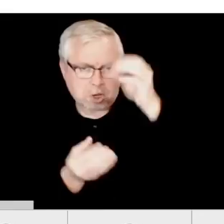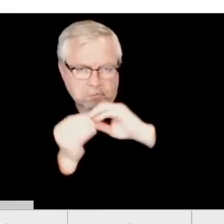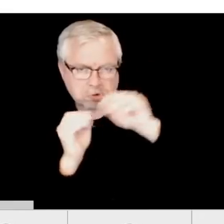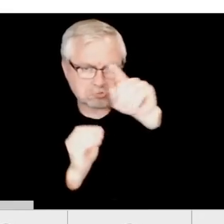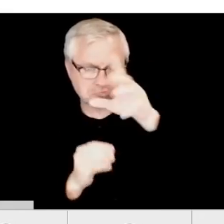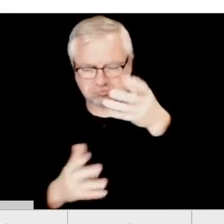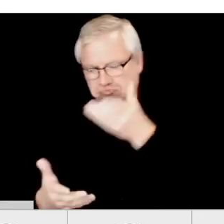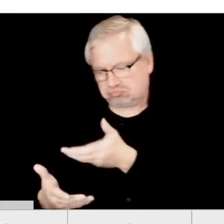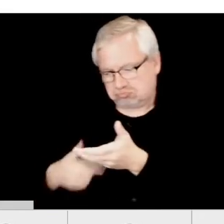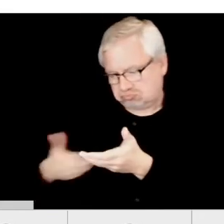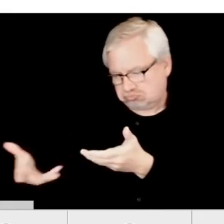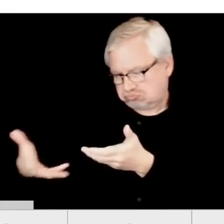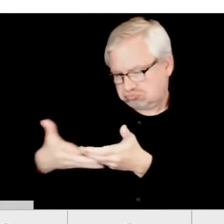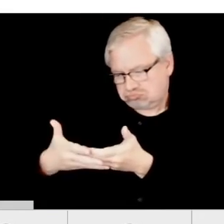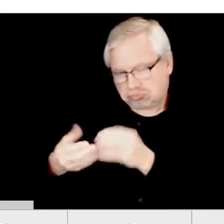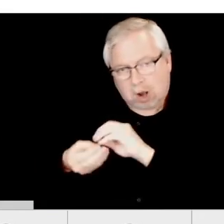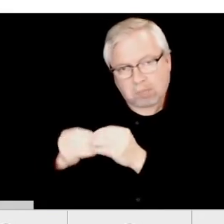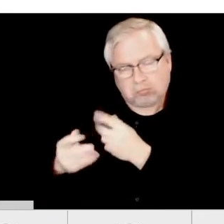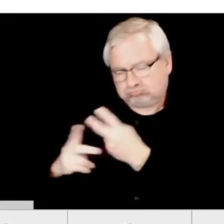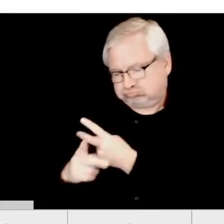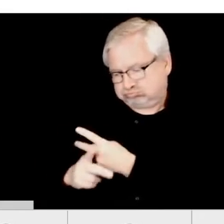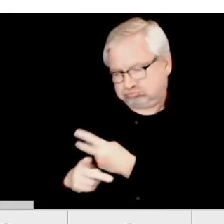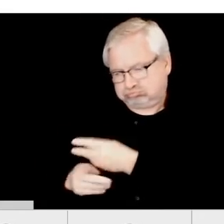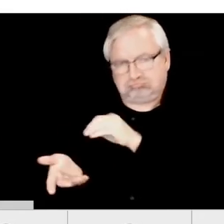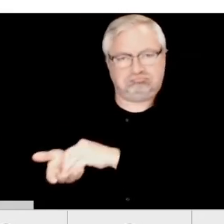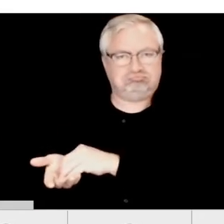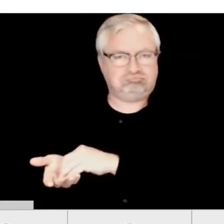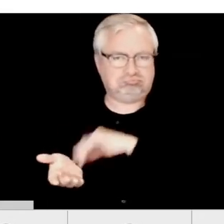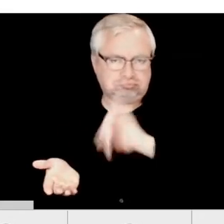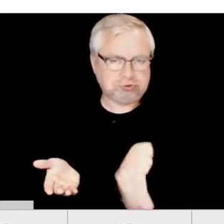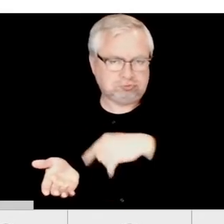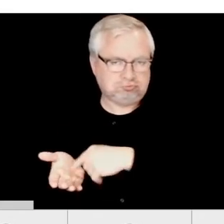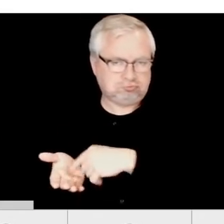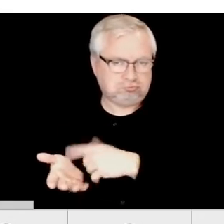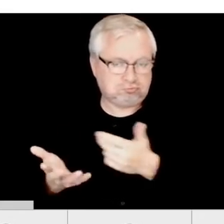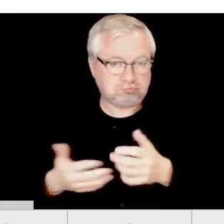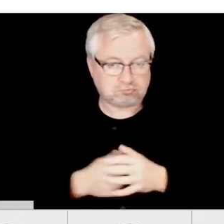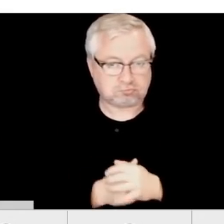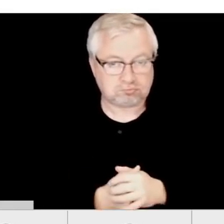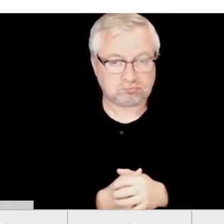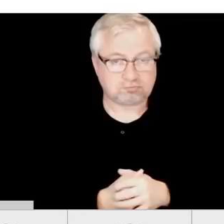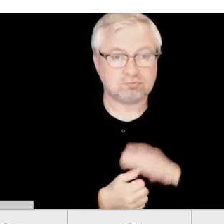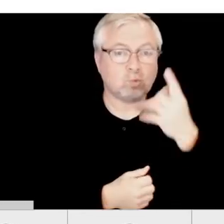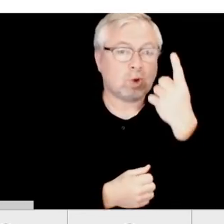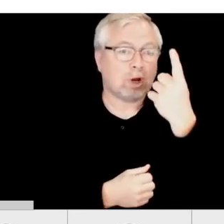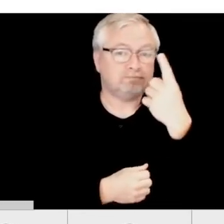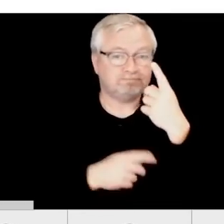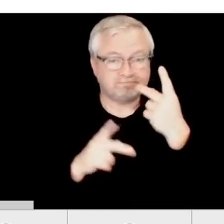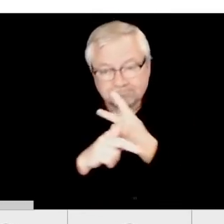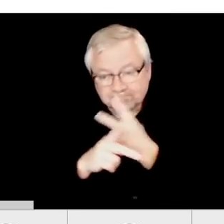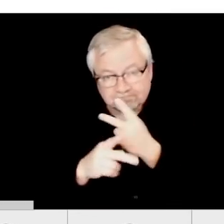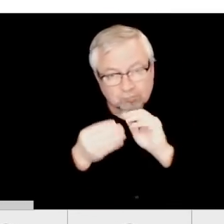So one of those calibrations accounts for the fact that a proportion of